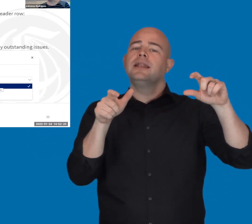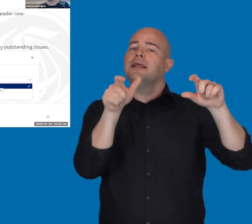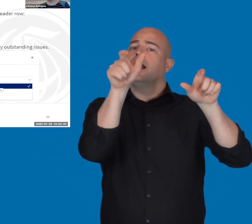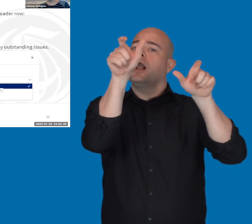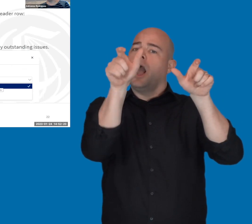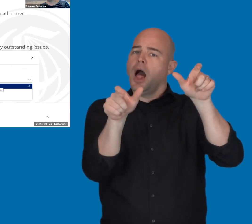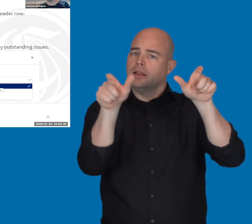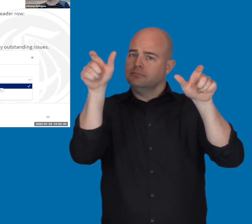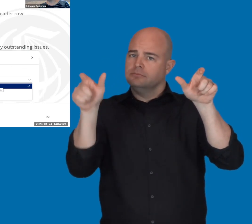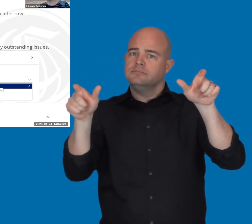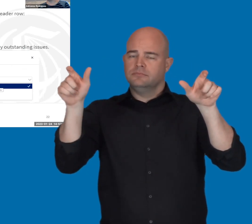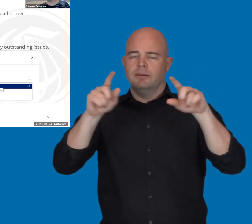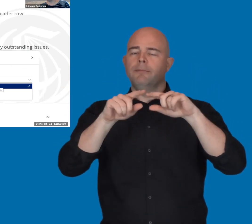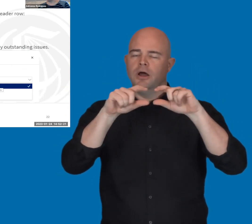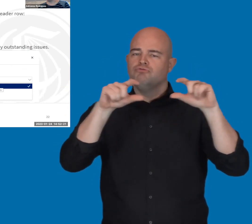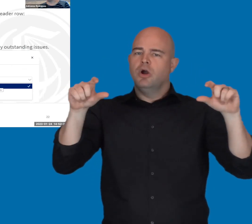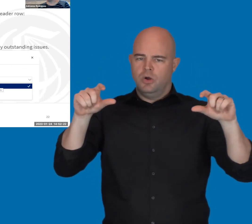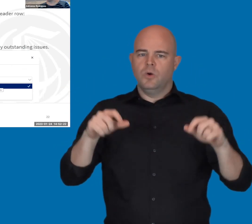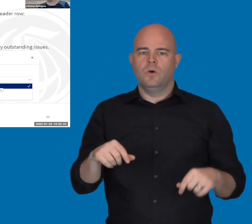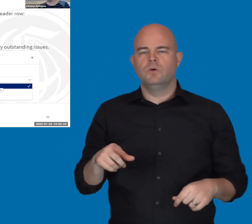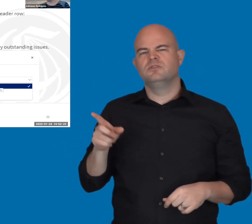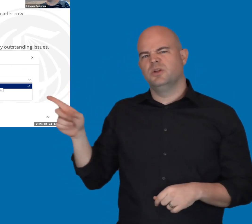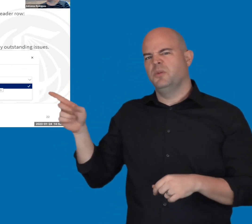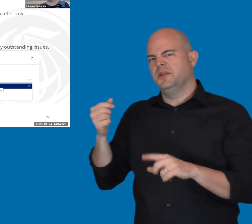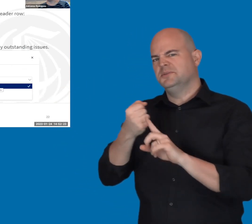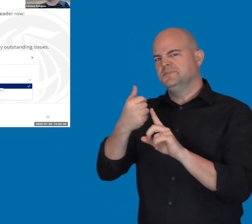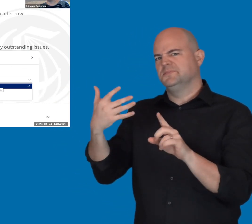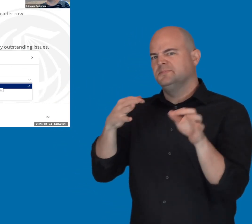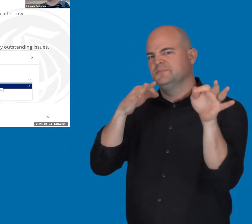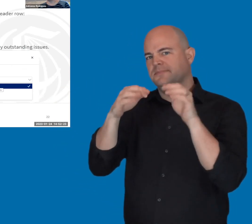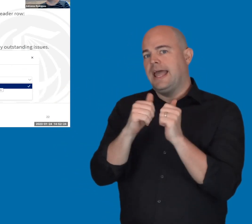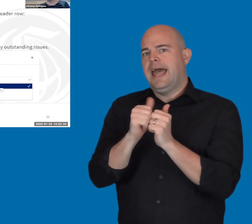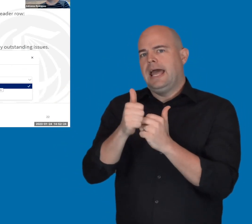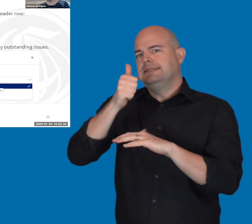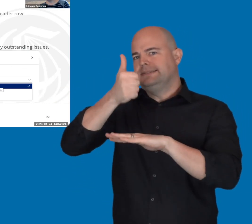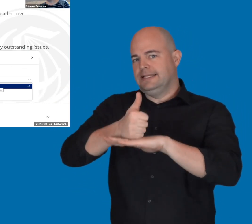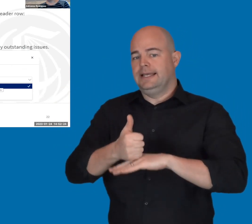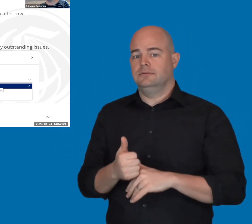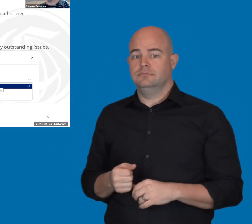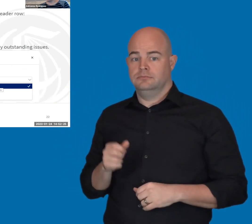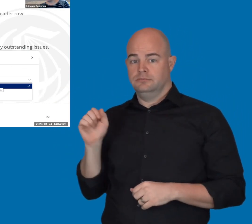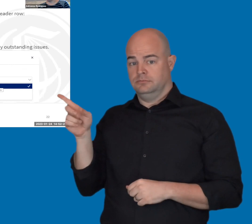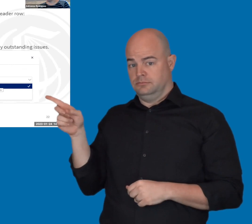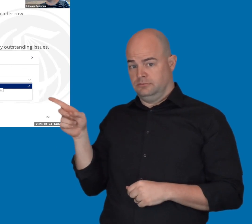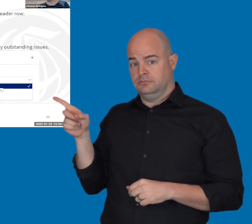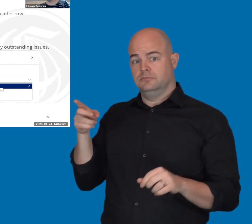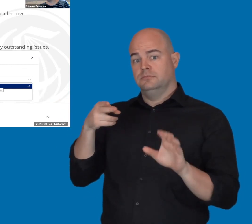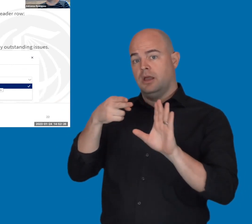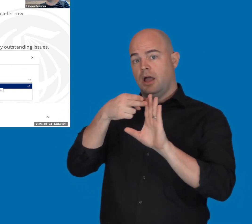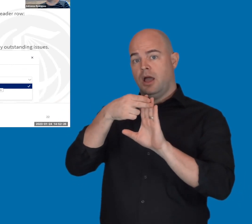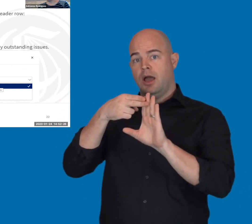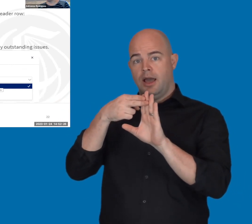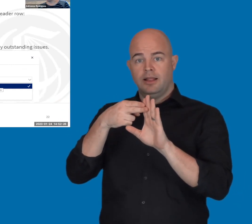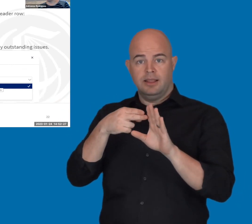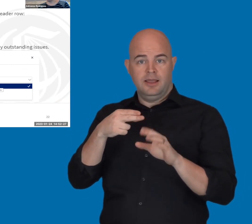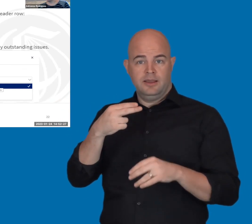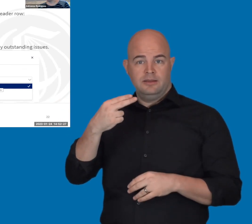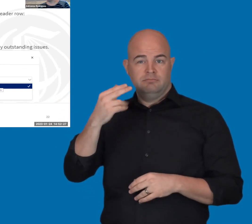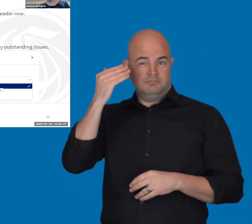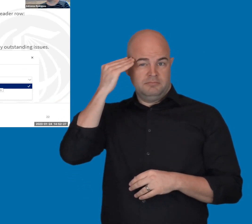And this is just a little breakdown to show you how to set your header rows. You can highlight your header rows.